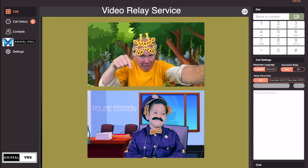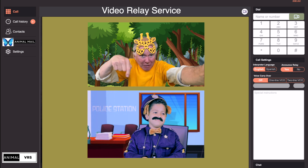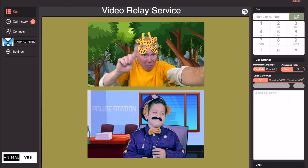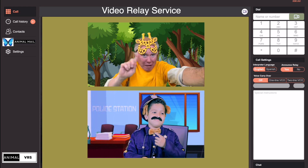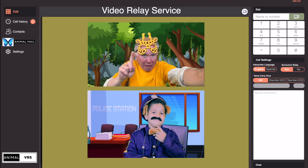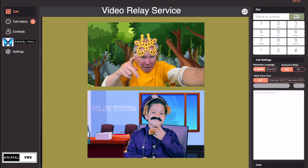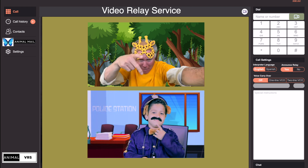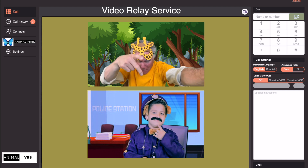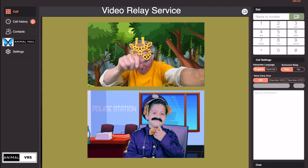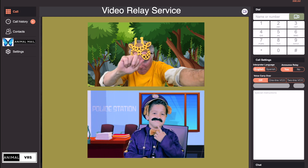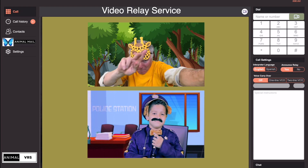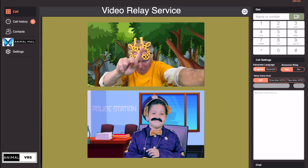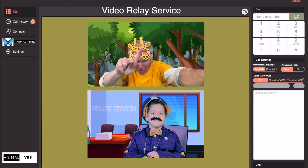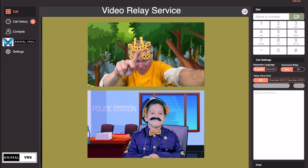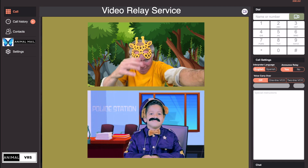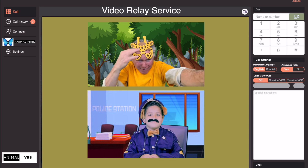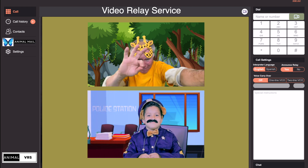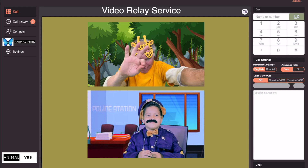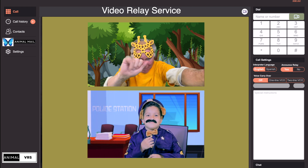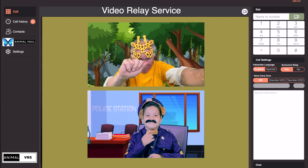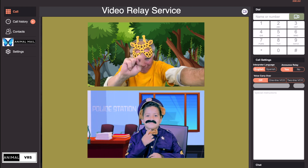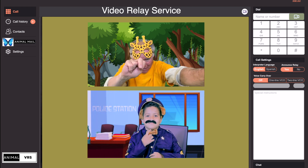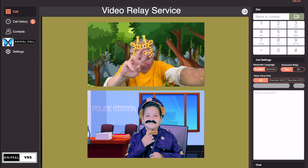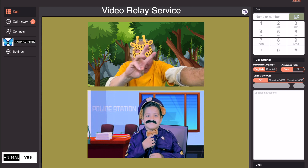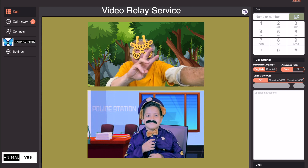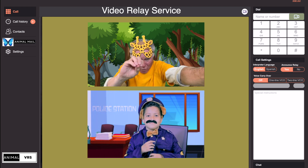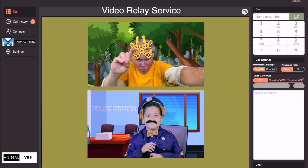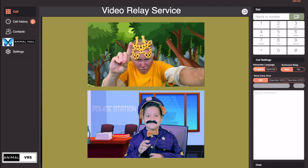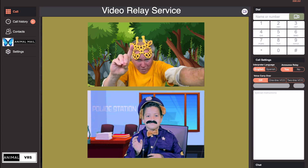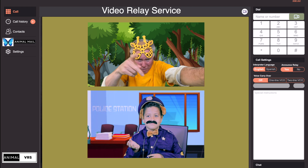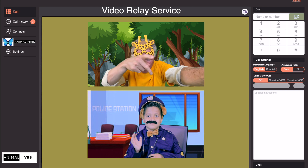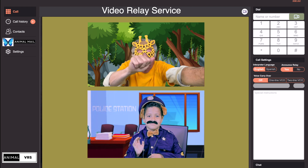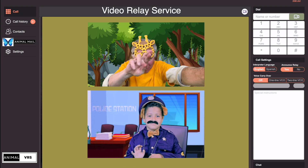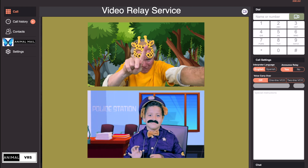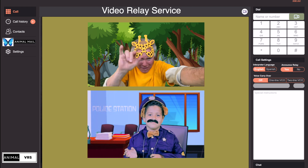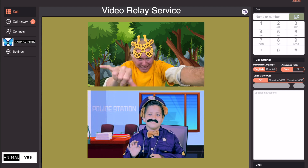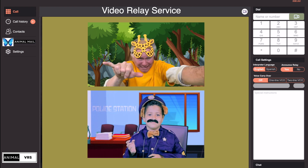I’m in the park, Fanwood Park.